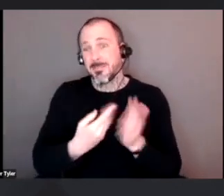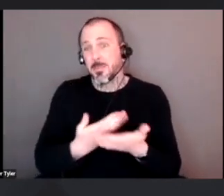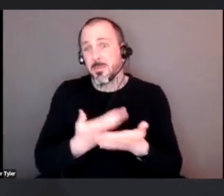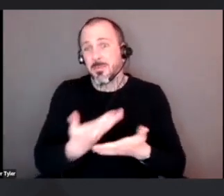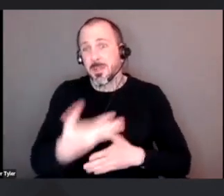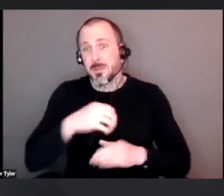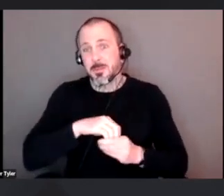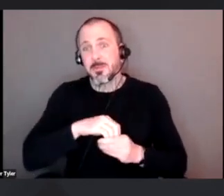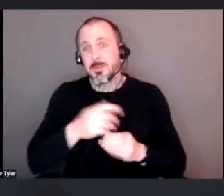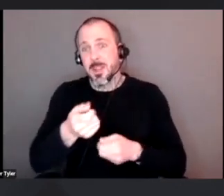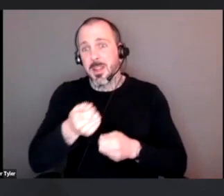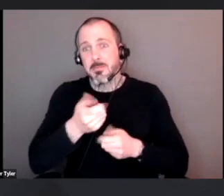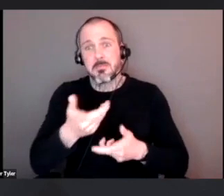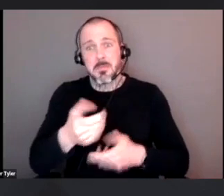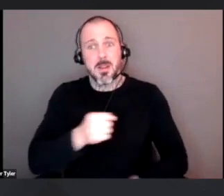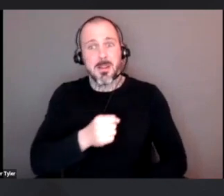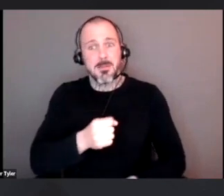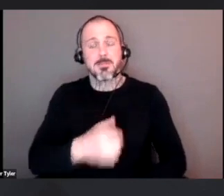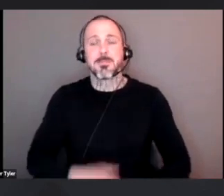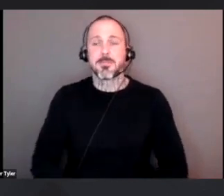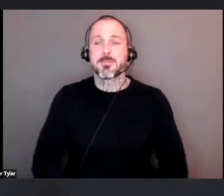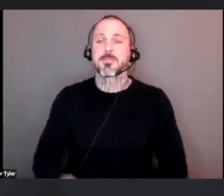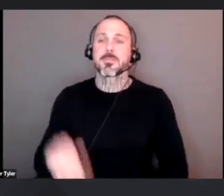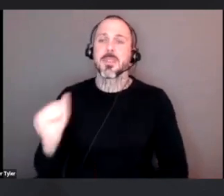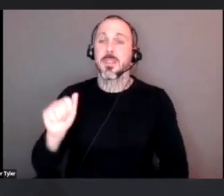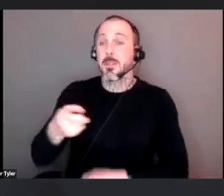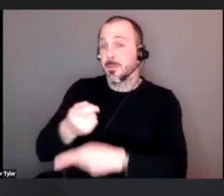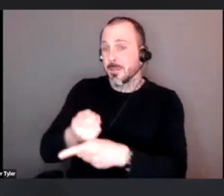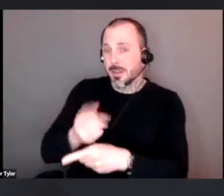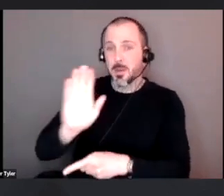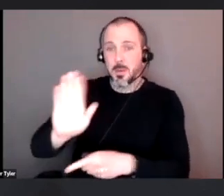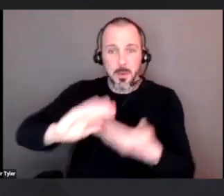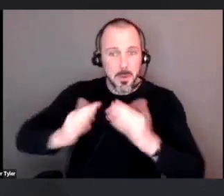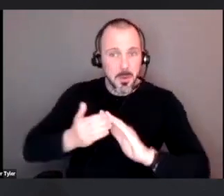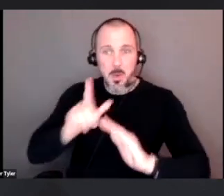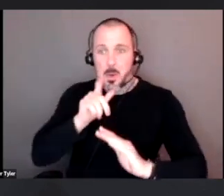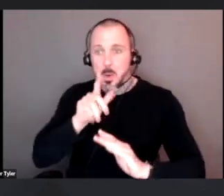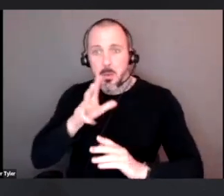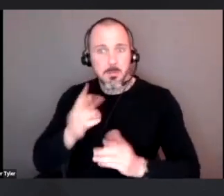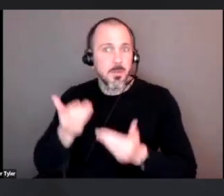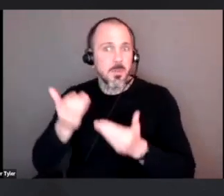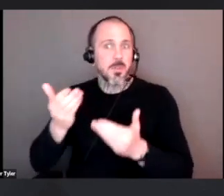as well in the workplace through the staff as well. So you certainly attract new consumer bases that way, thanks, Dave.